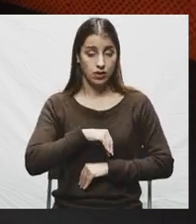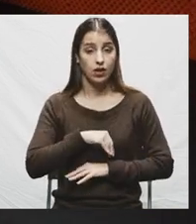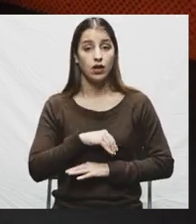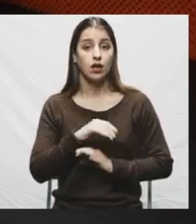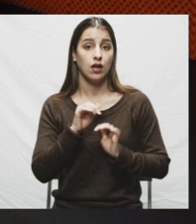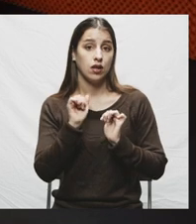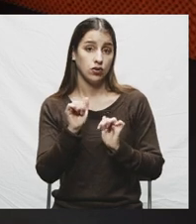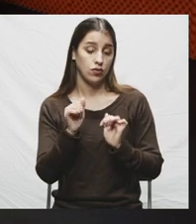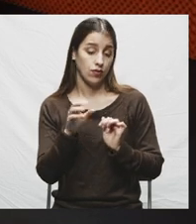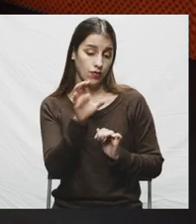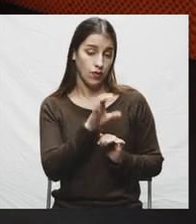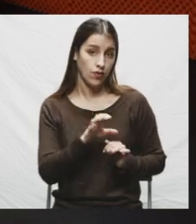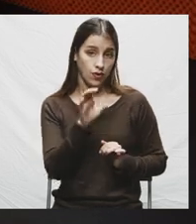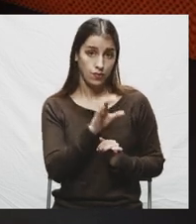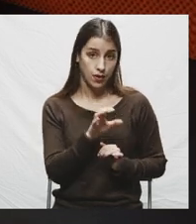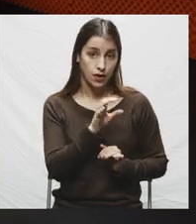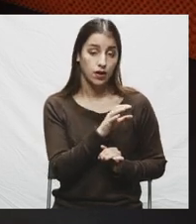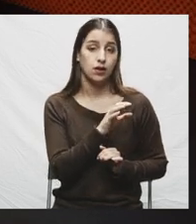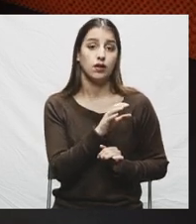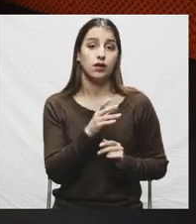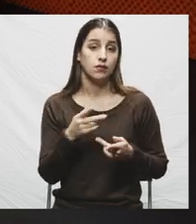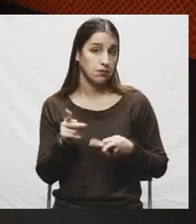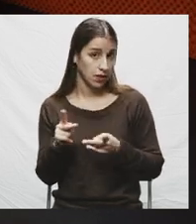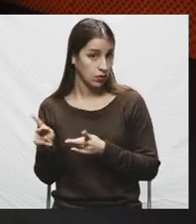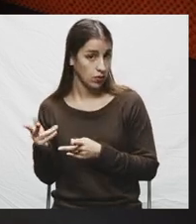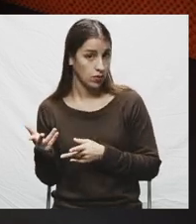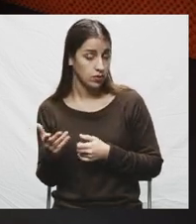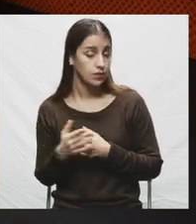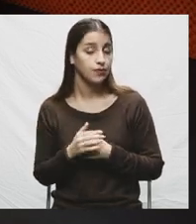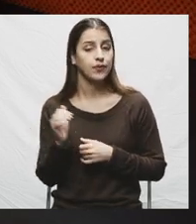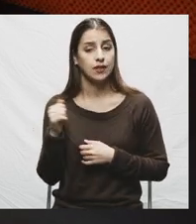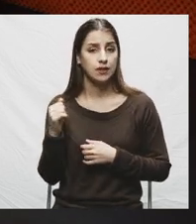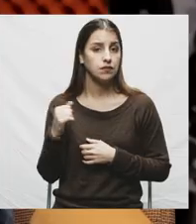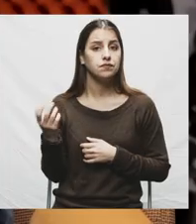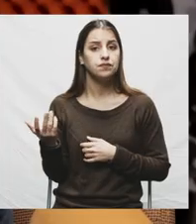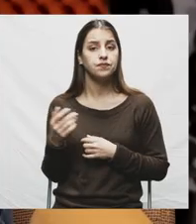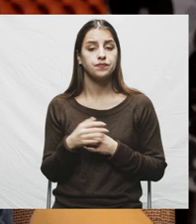your own ways of finding composition methods. Yes. — Yes.